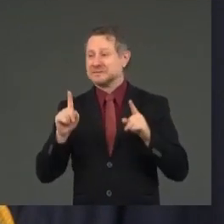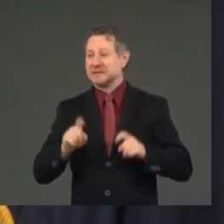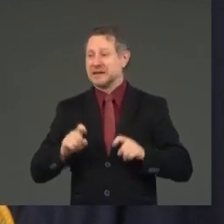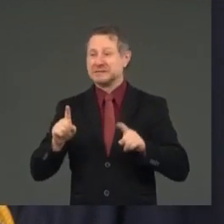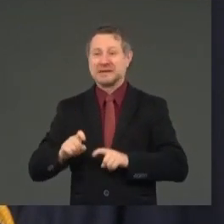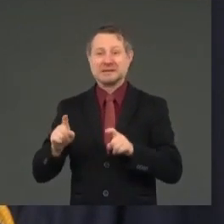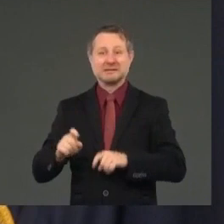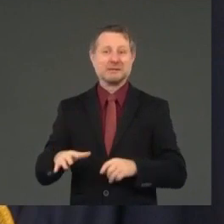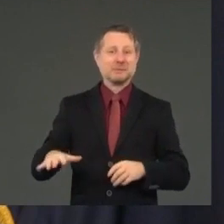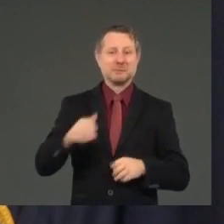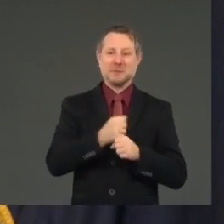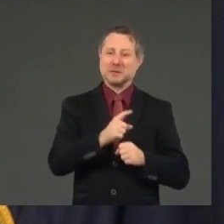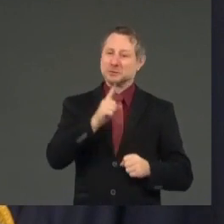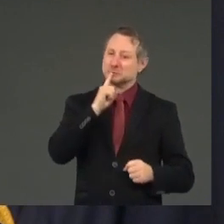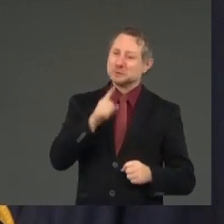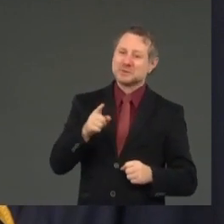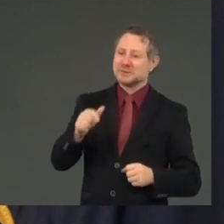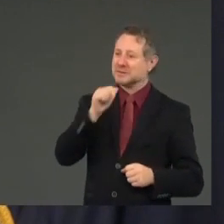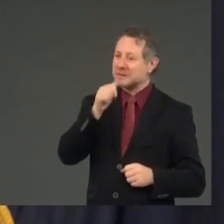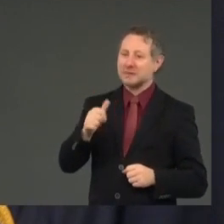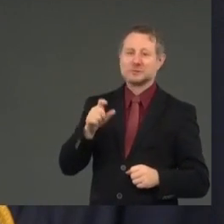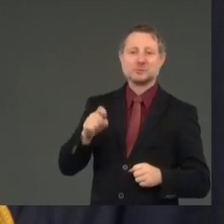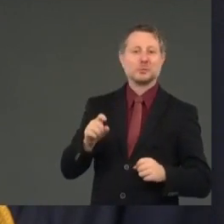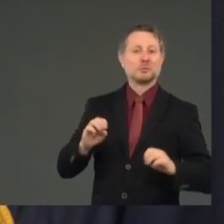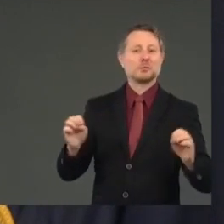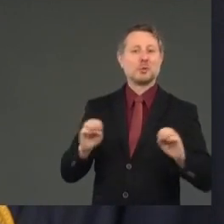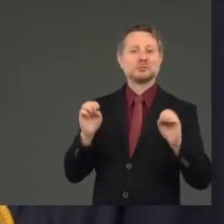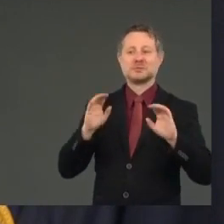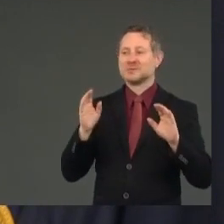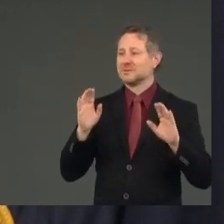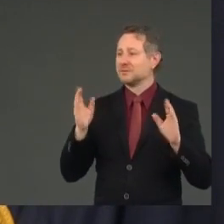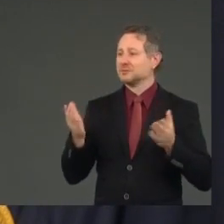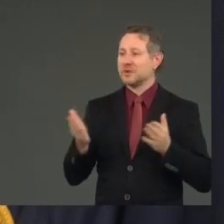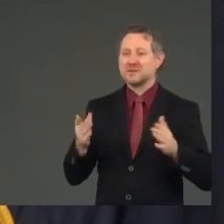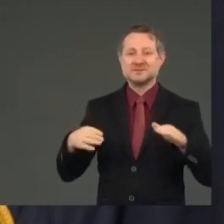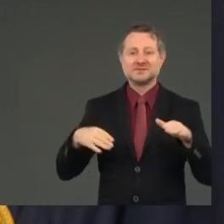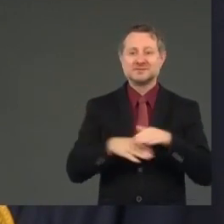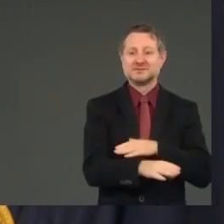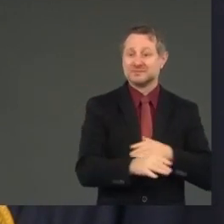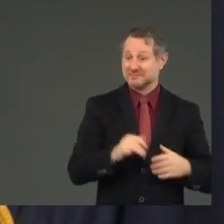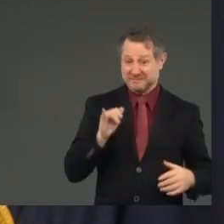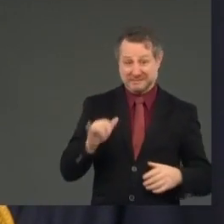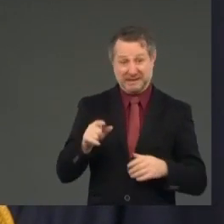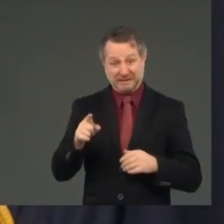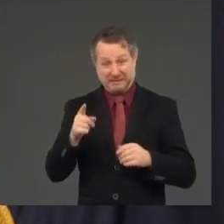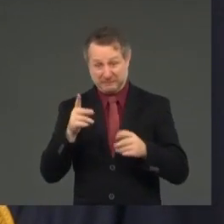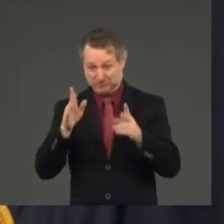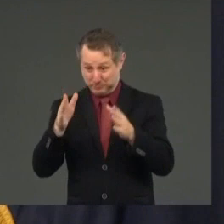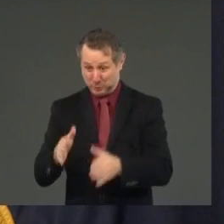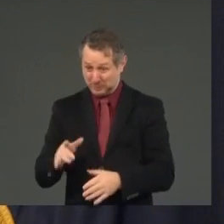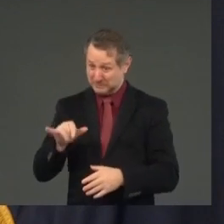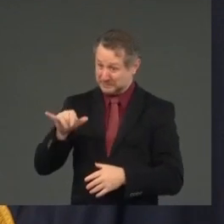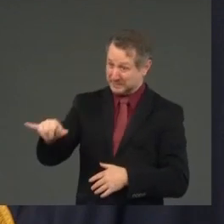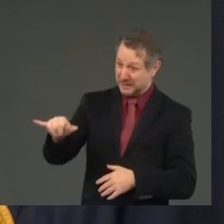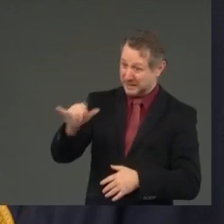ILL, AND THEY HAVE -- IT CAN TAKE TWO WEEKS TO TEST NEGATIVE,